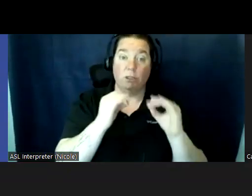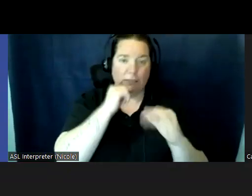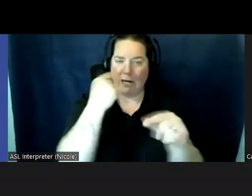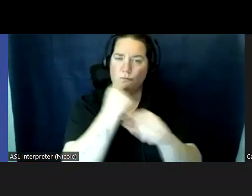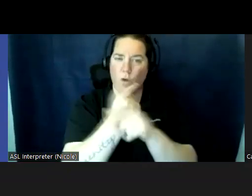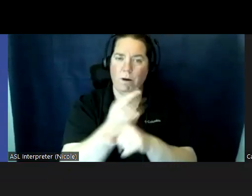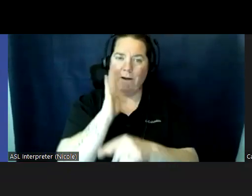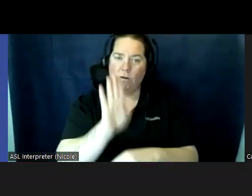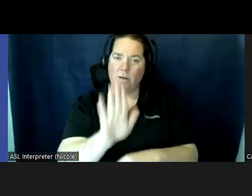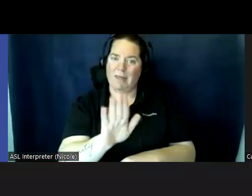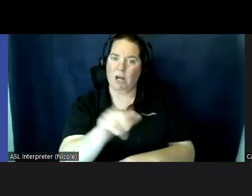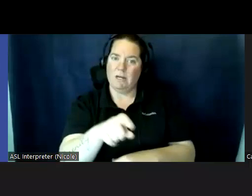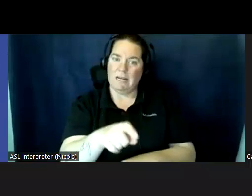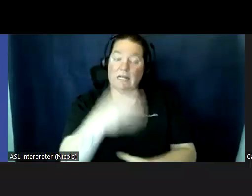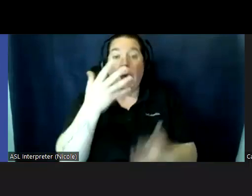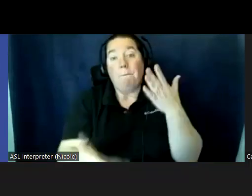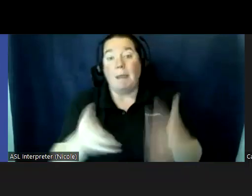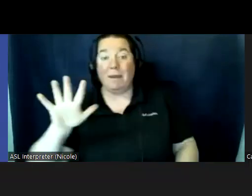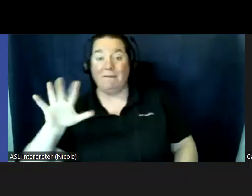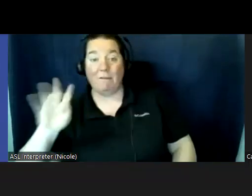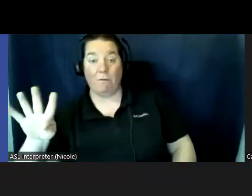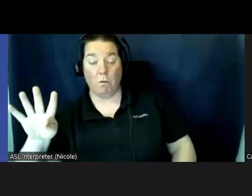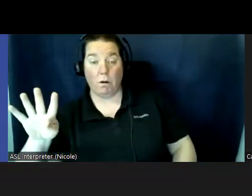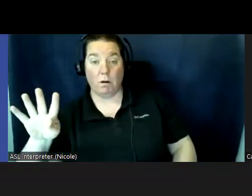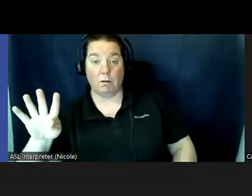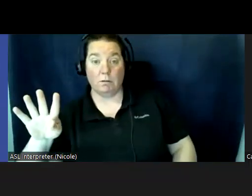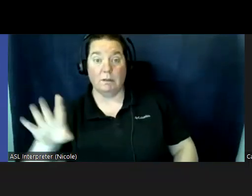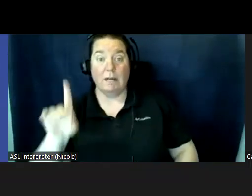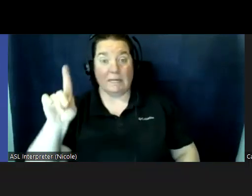it might be a 504. If there's a disability, they might need some accommodations.